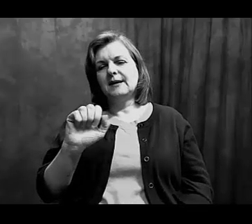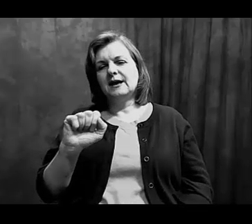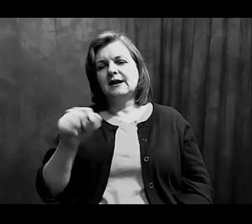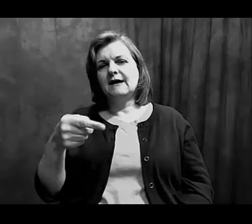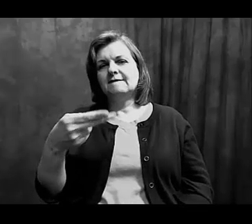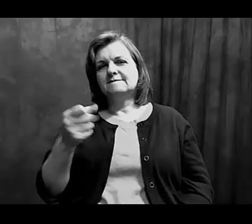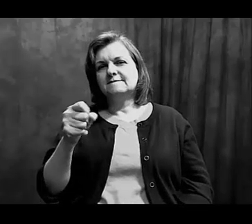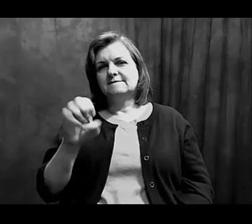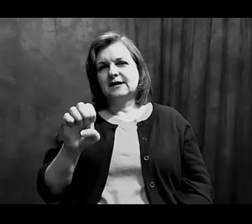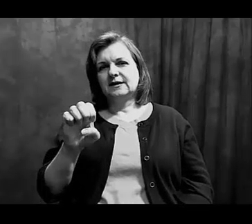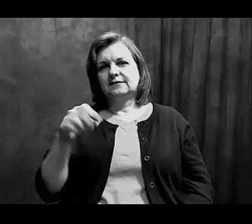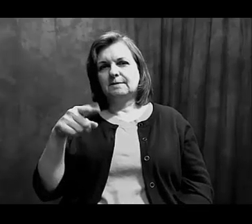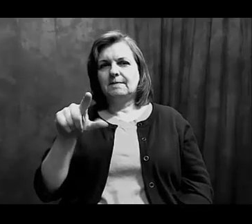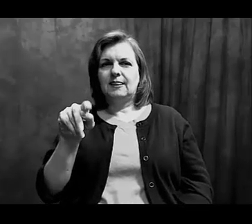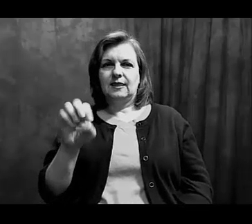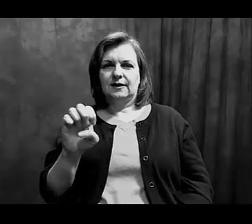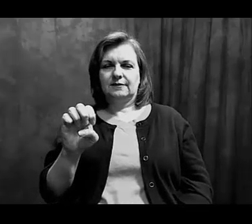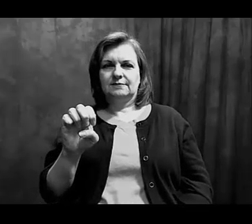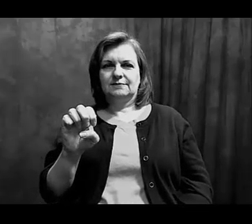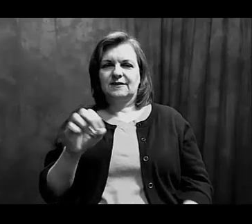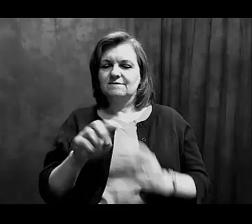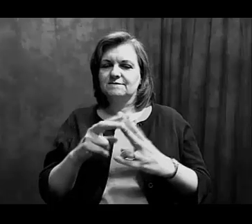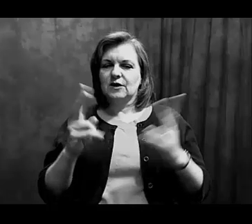you see they are all quite organized